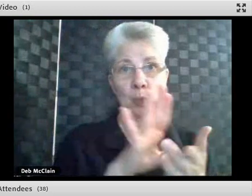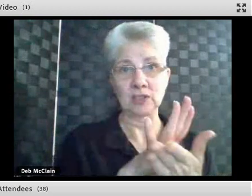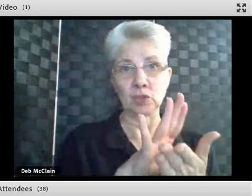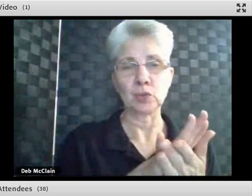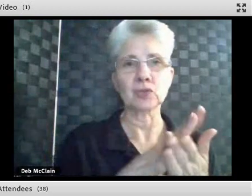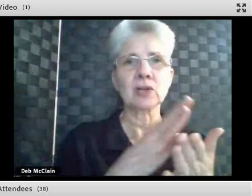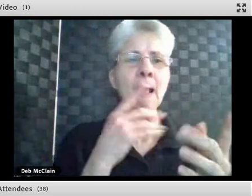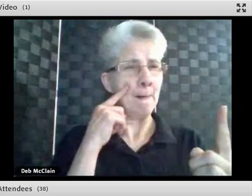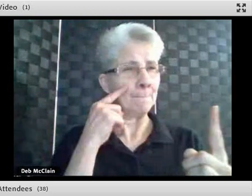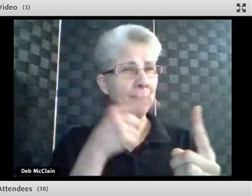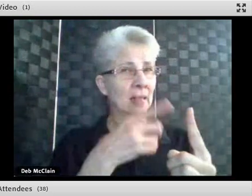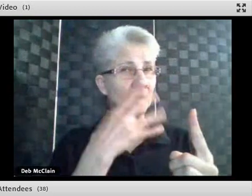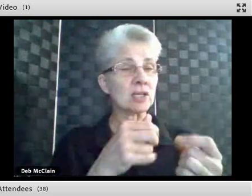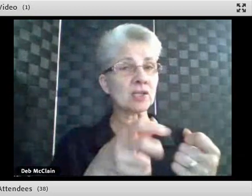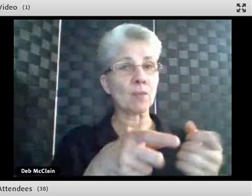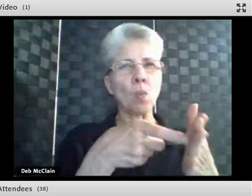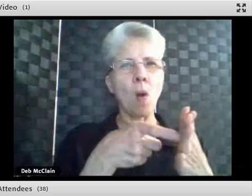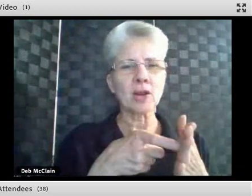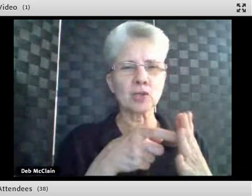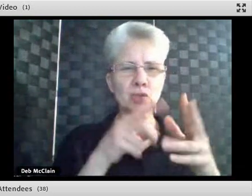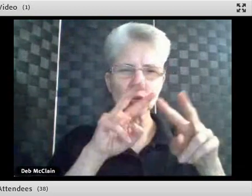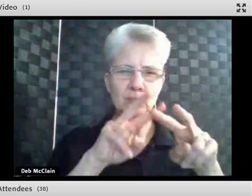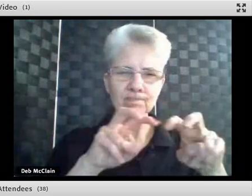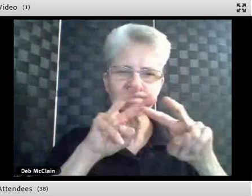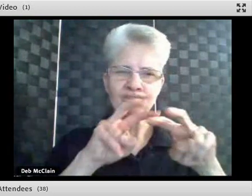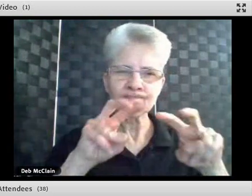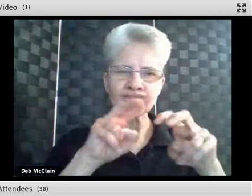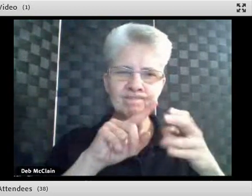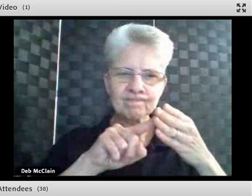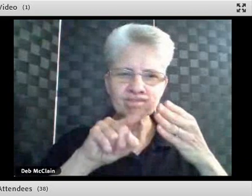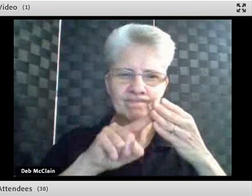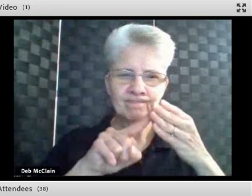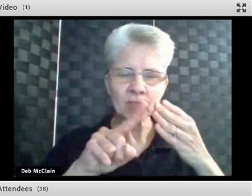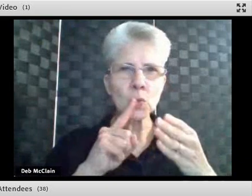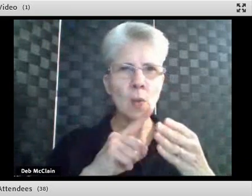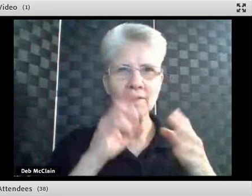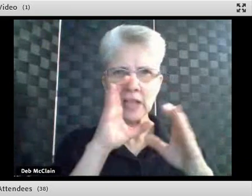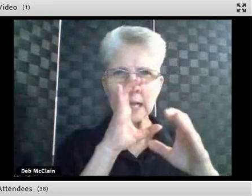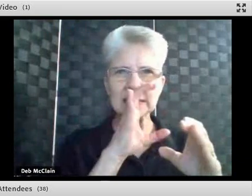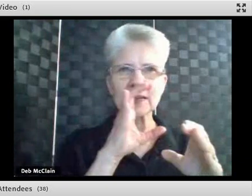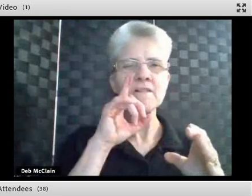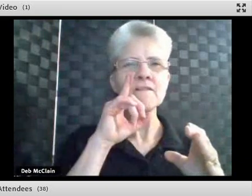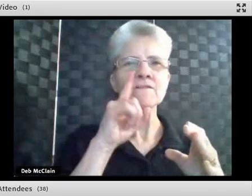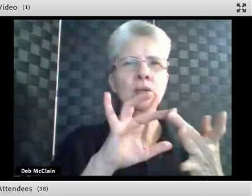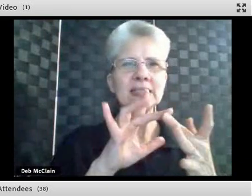and mainly because this sort of requires you to go on a bit of a scavenger hunt. You're going to have to hunt down digital objects